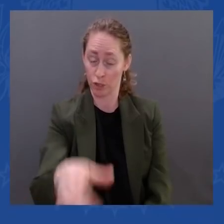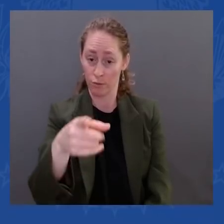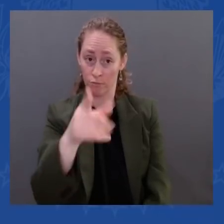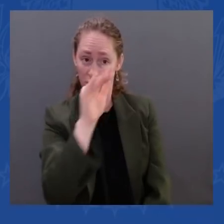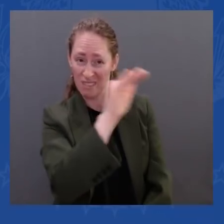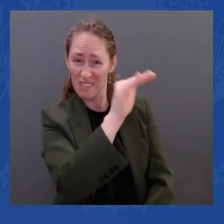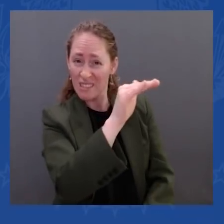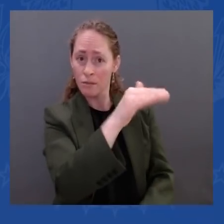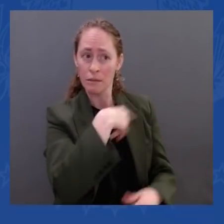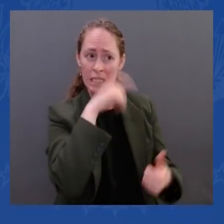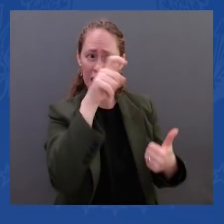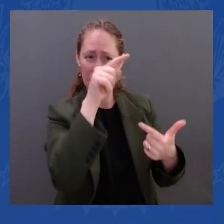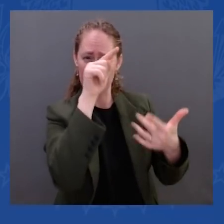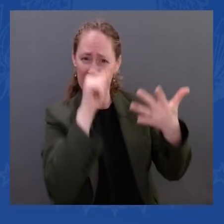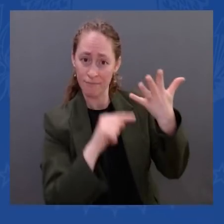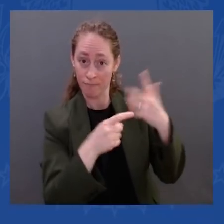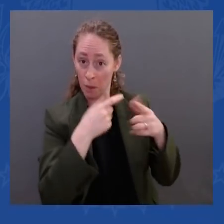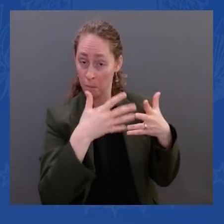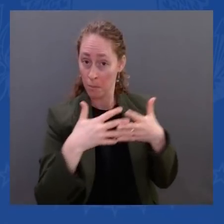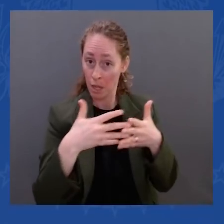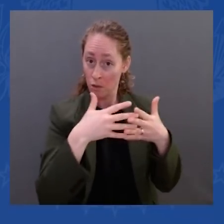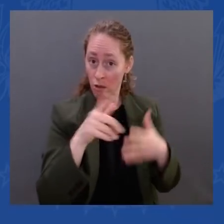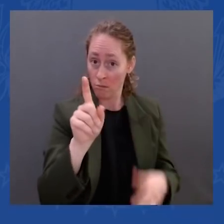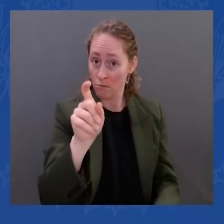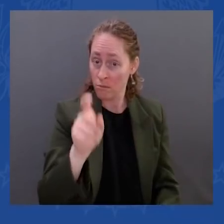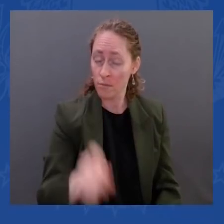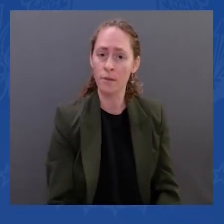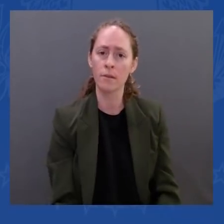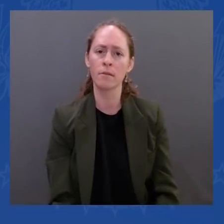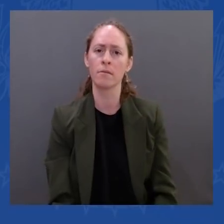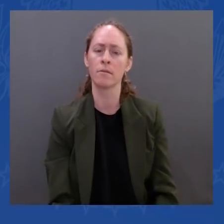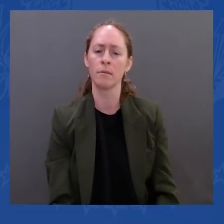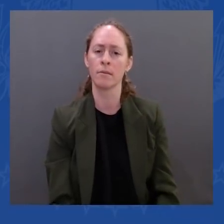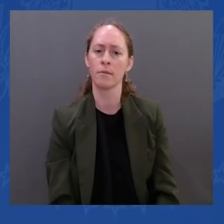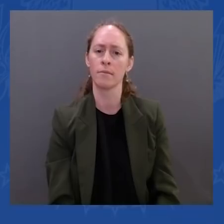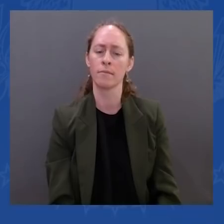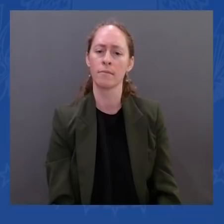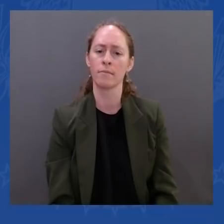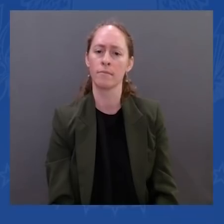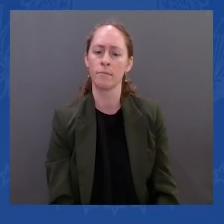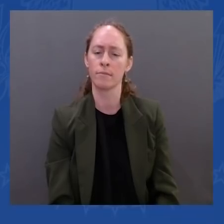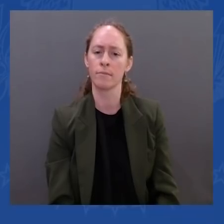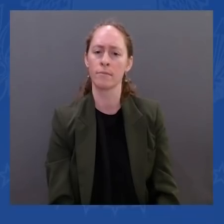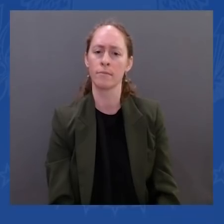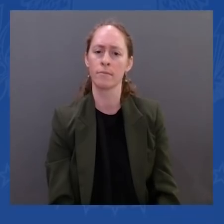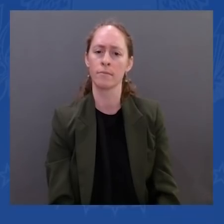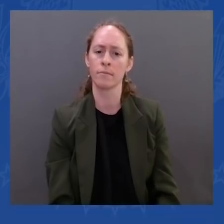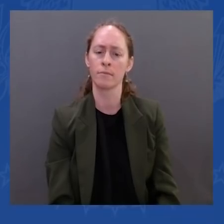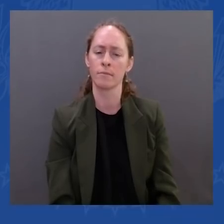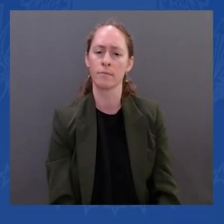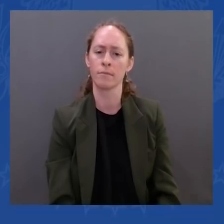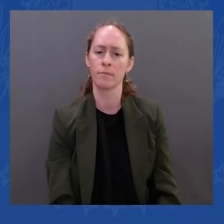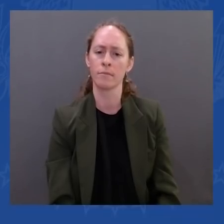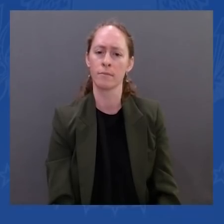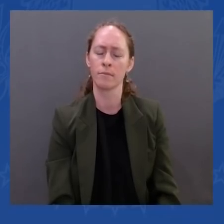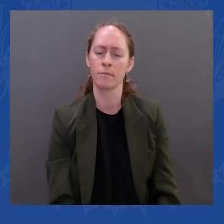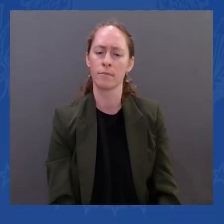Did you explain the defense budget increase or enemy base strike capability? What did you explain in that context, Prime Minister? Prime Minister Kishida: (As interpreted.)